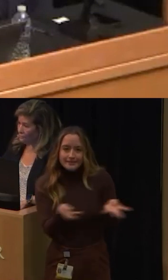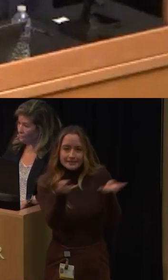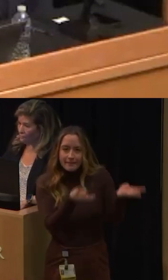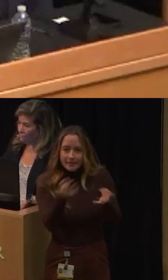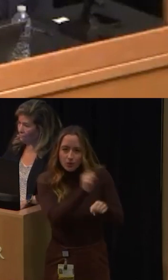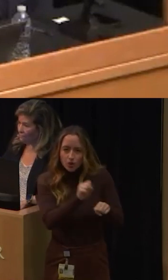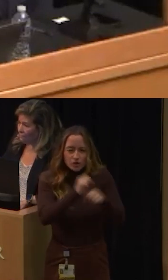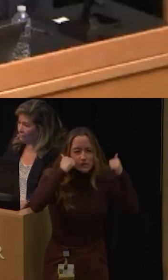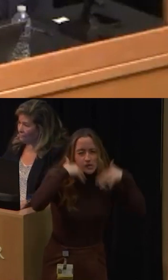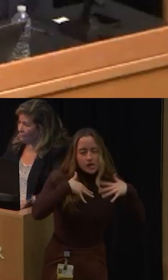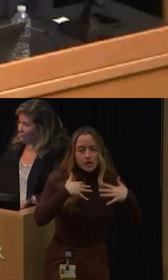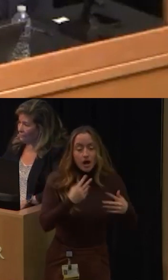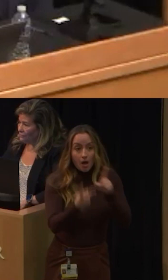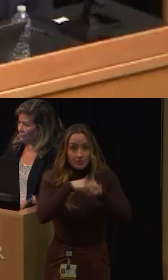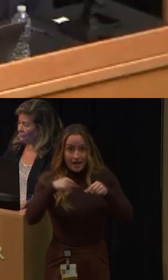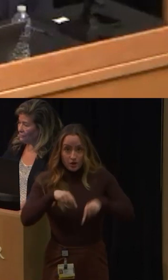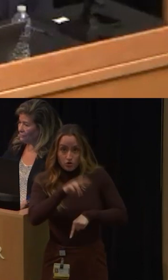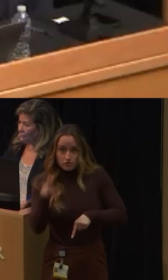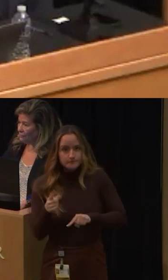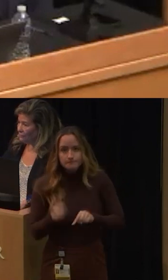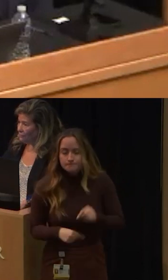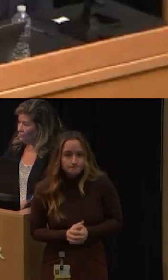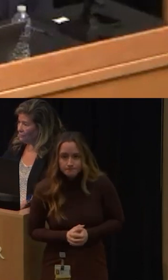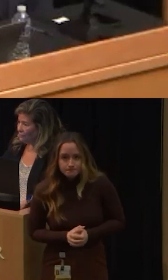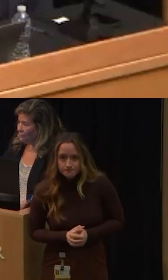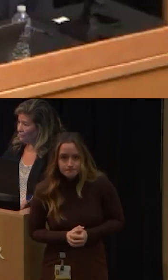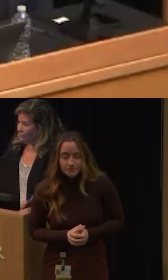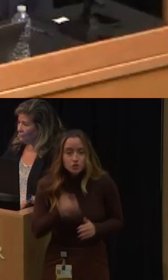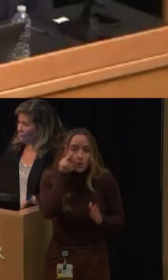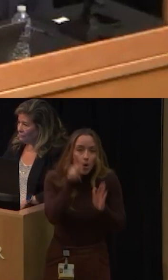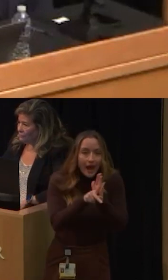You couldn't work on the assembly line at Bausch + Lomb in 1950.